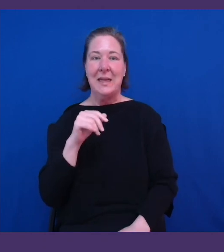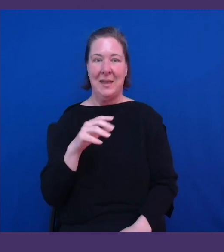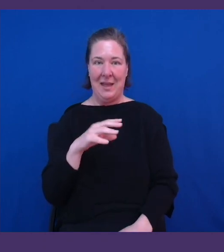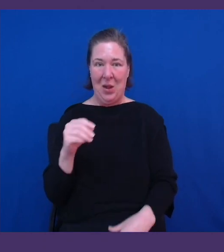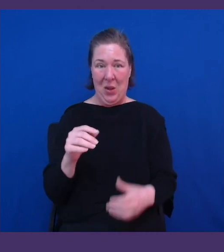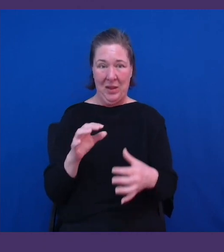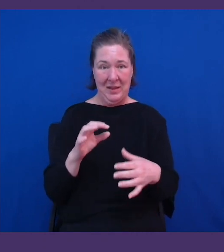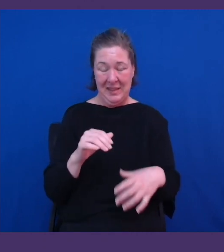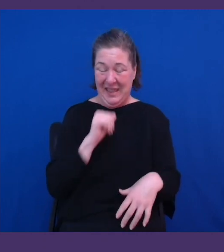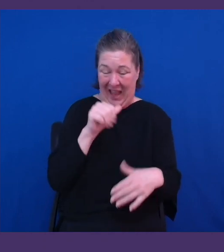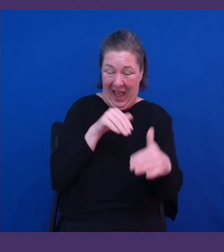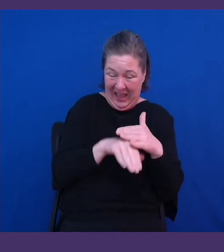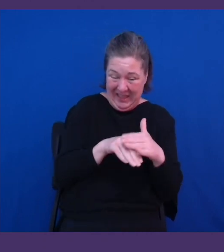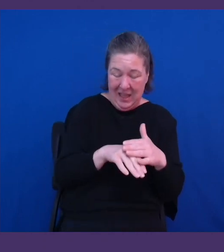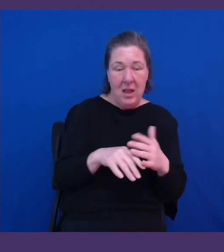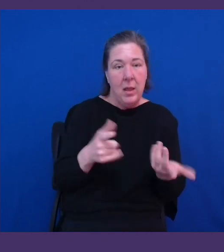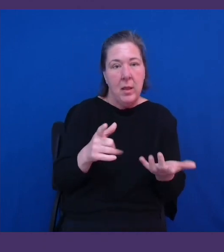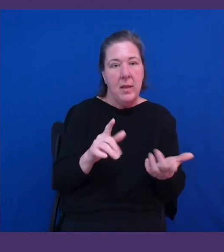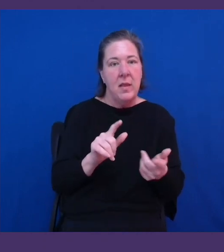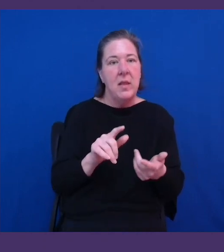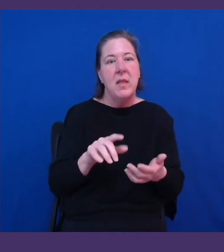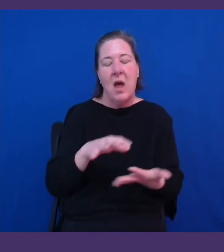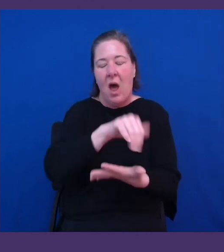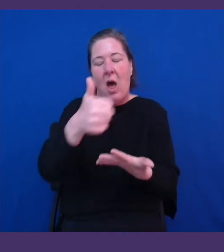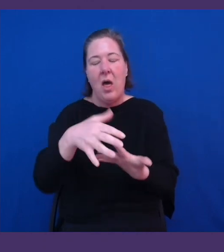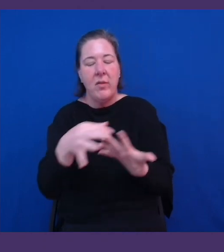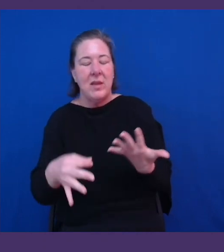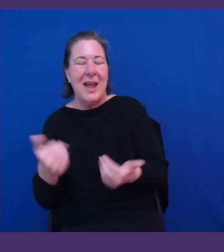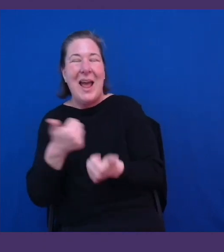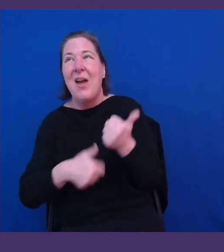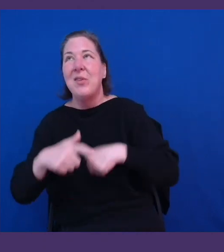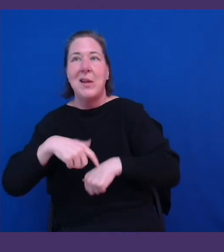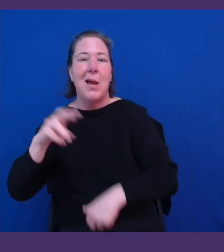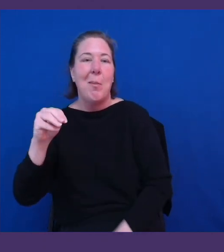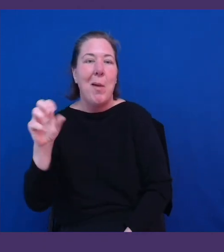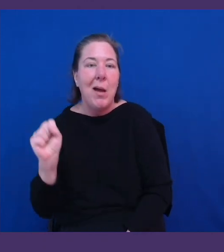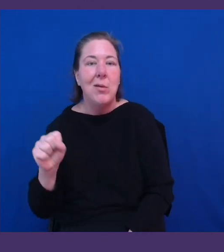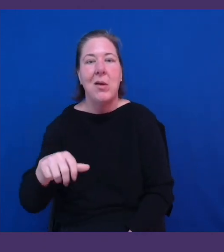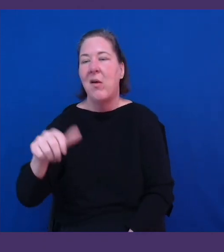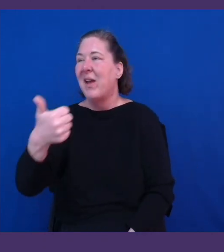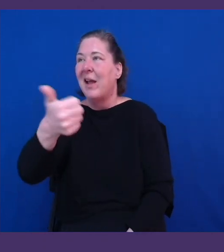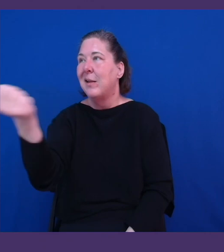to standard would be that every time Microsoft or anyone else would produce something, you would need